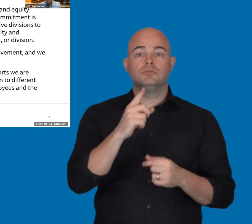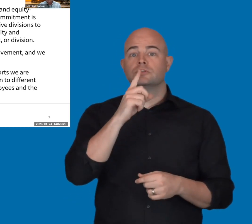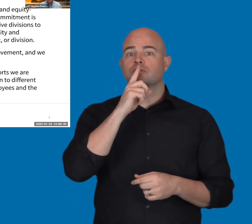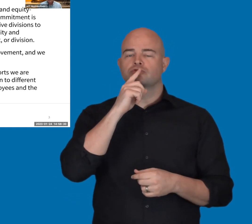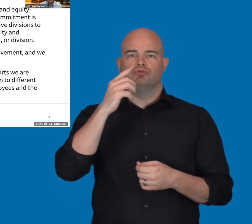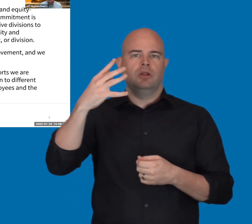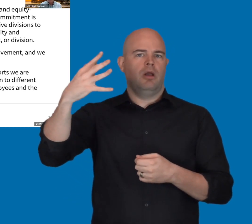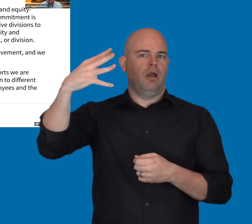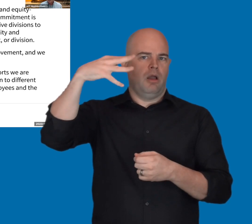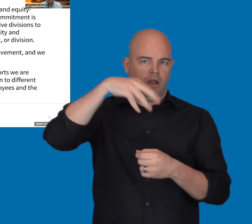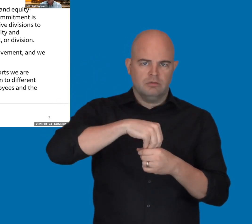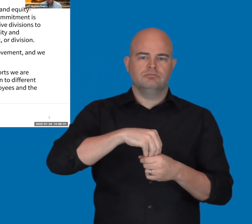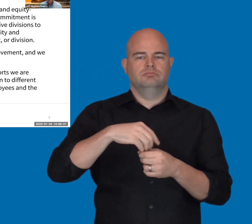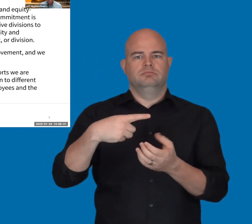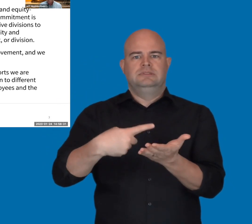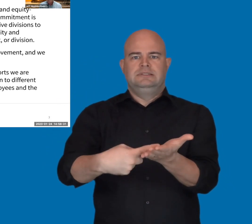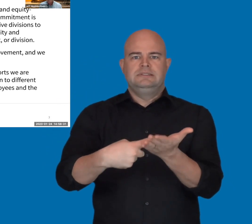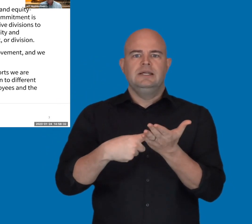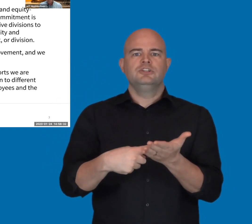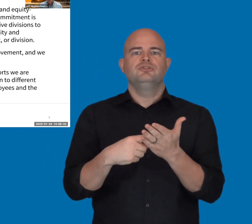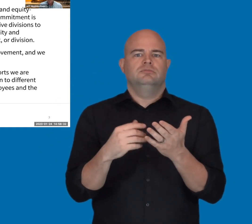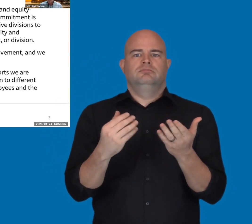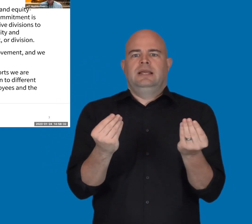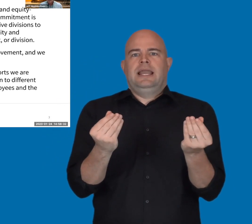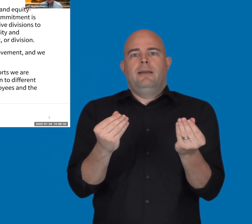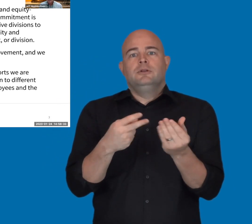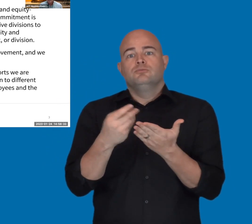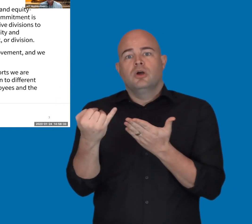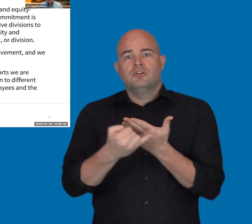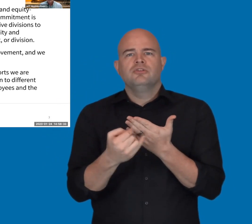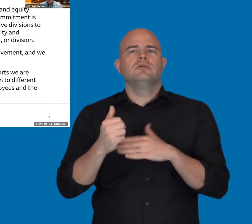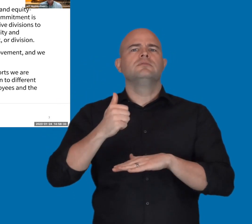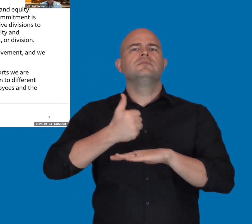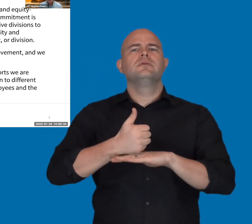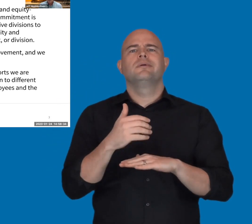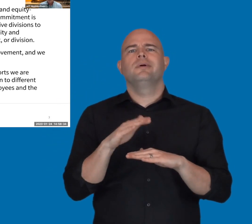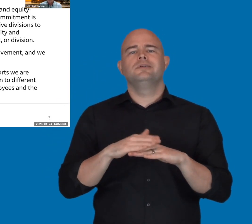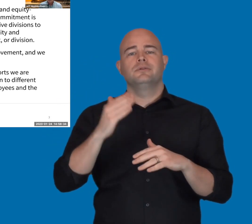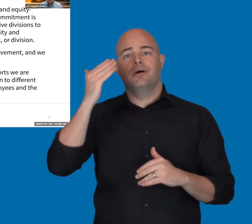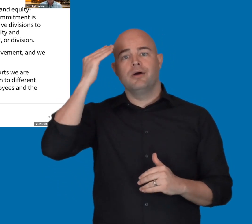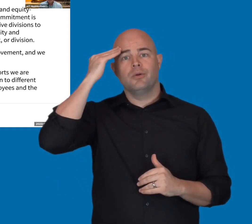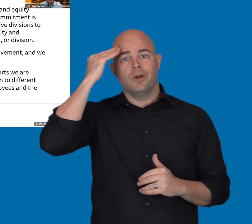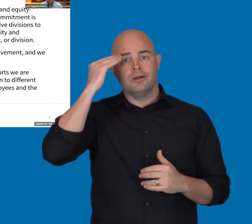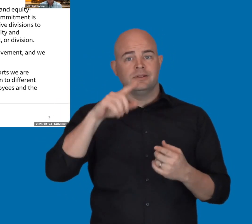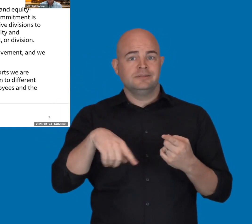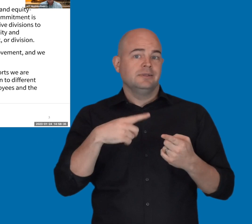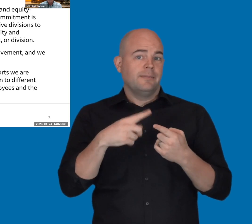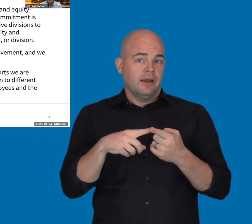Before I turn it over to other members of our college, I wanted to provide some -- just some general information regarding Mira Costa Collage